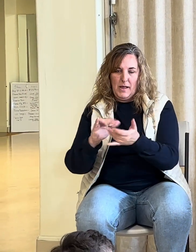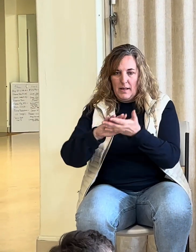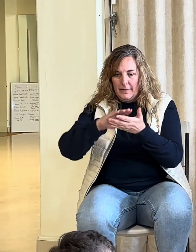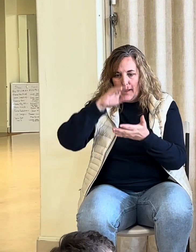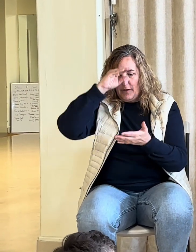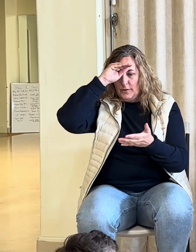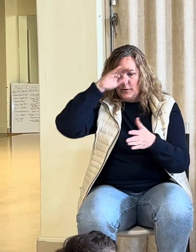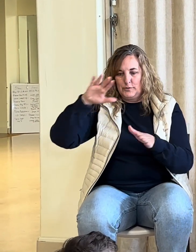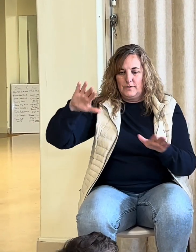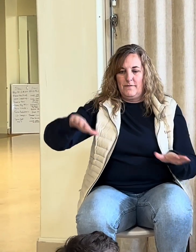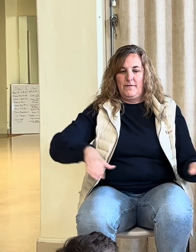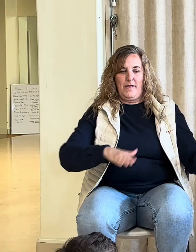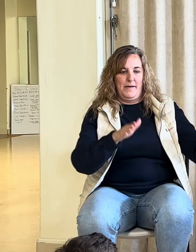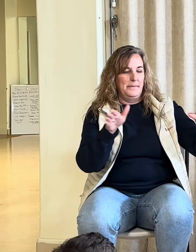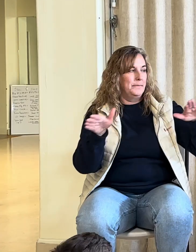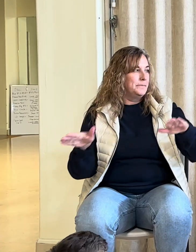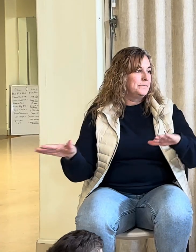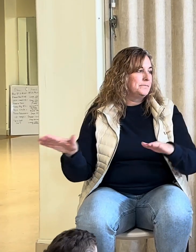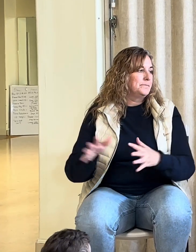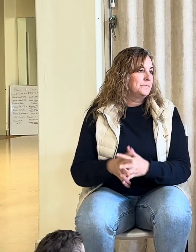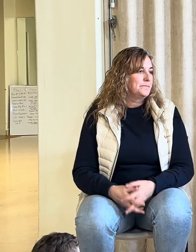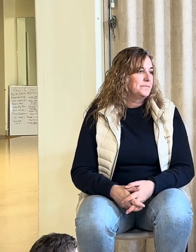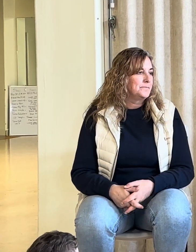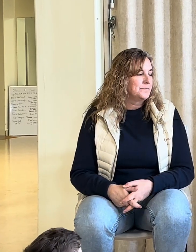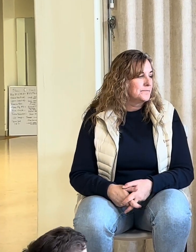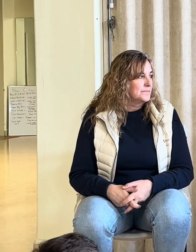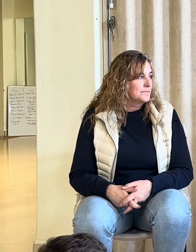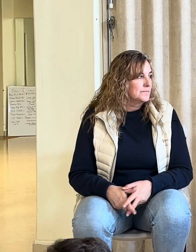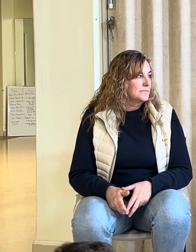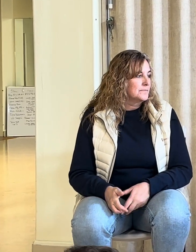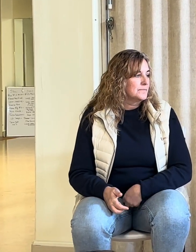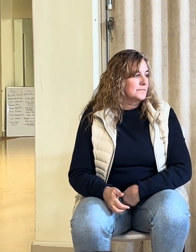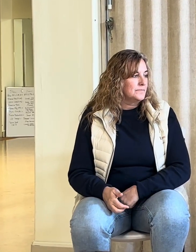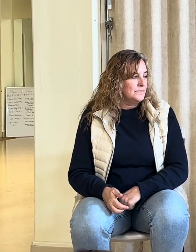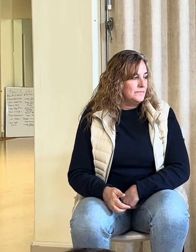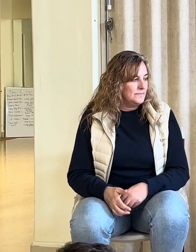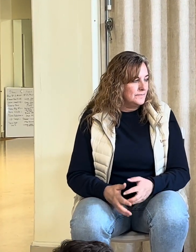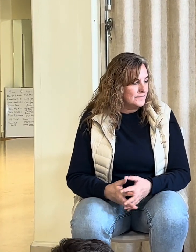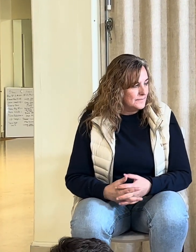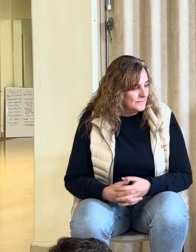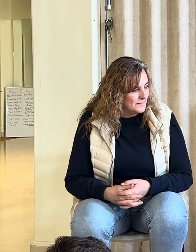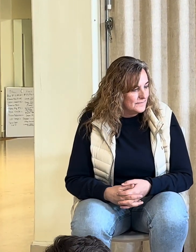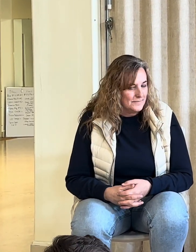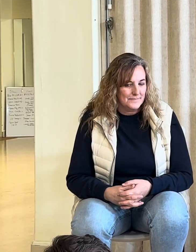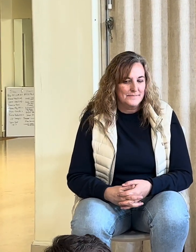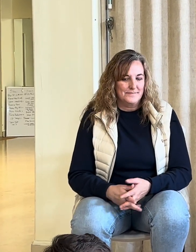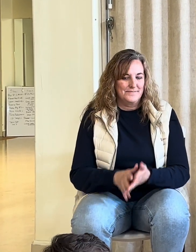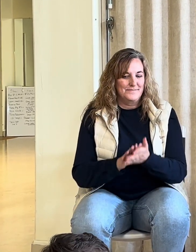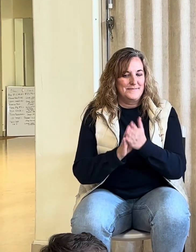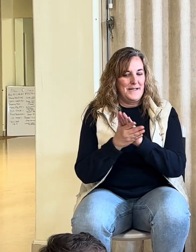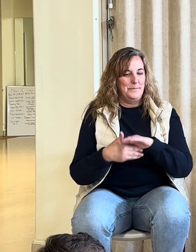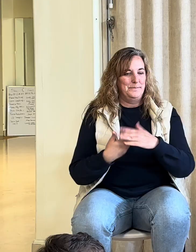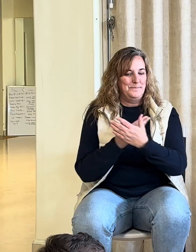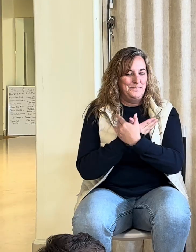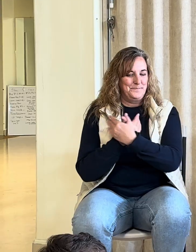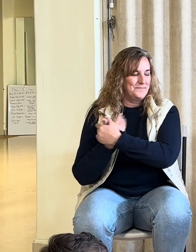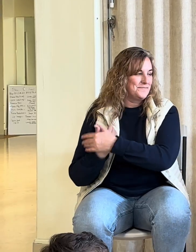fly. AUDIENCE: Butterflies! DYNA: They became the butterflies!